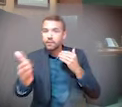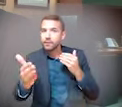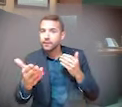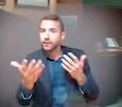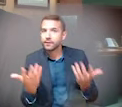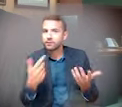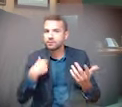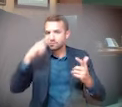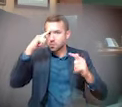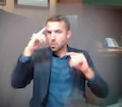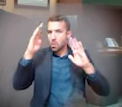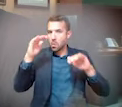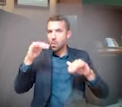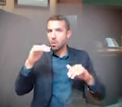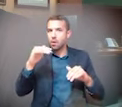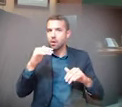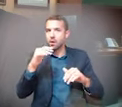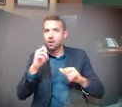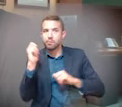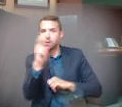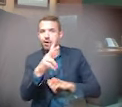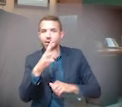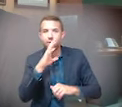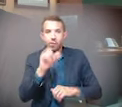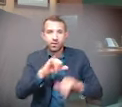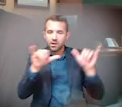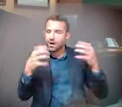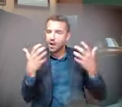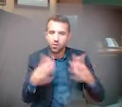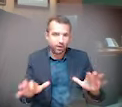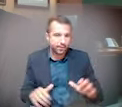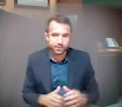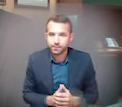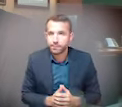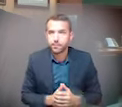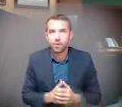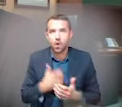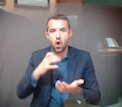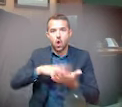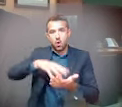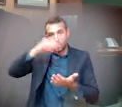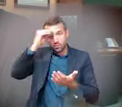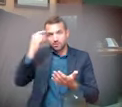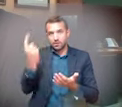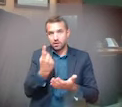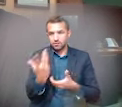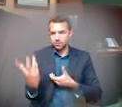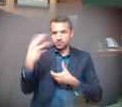we won't return back to what used to be, but we'll take what we've learned and enhance what previously existed